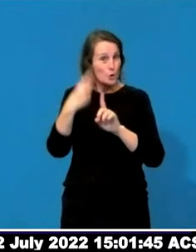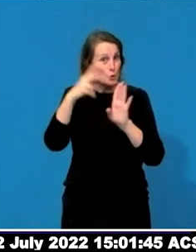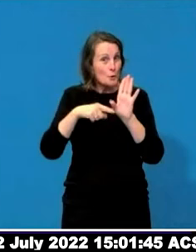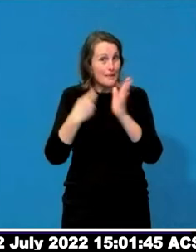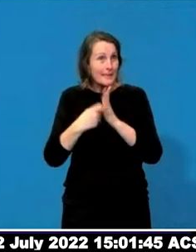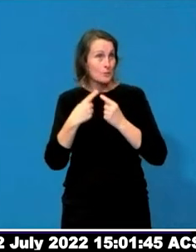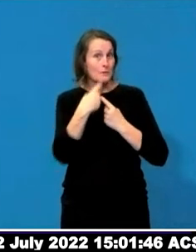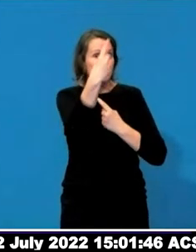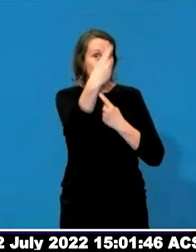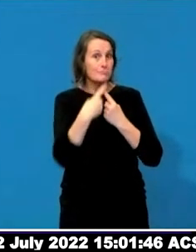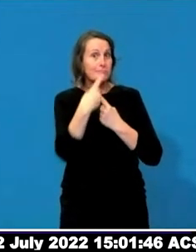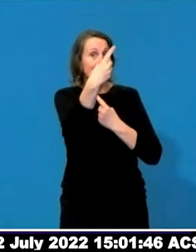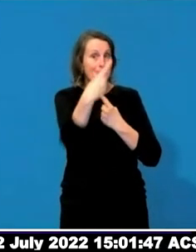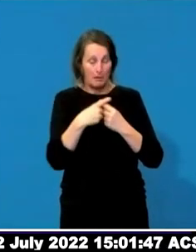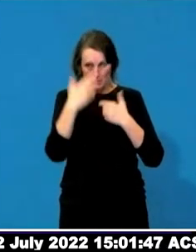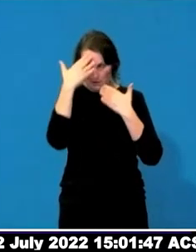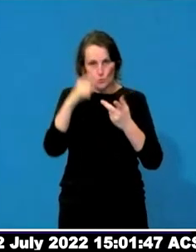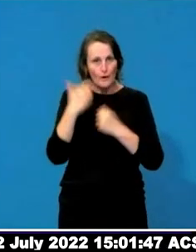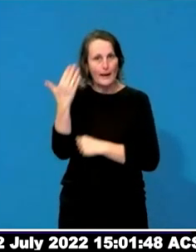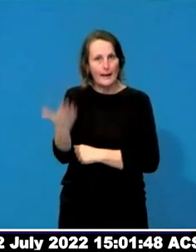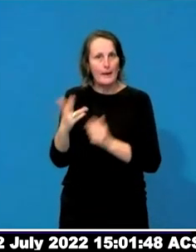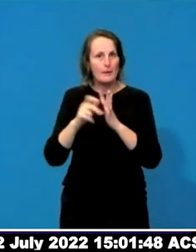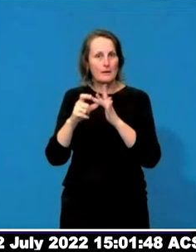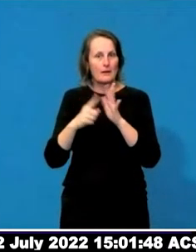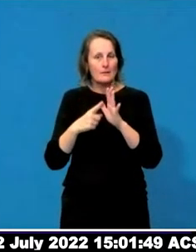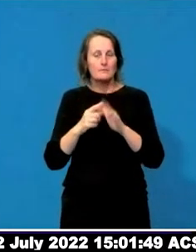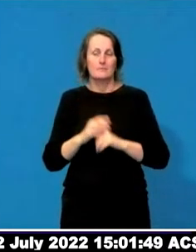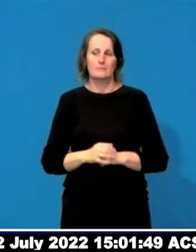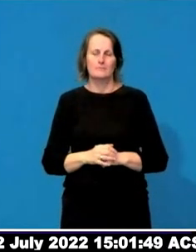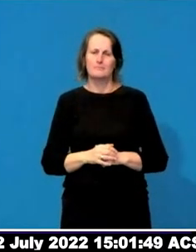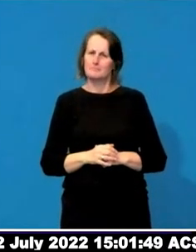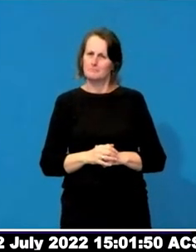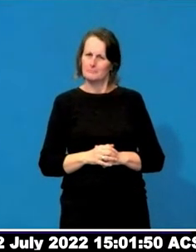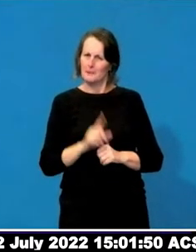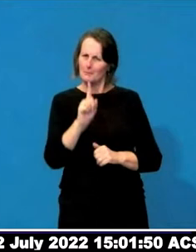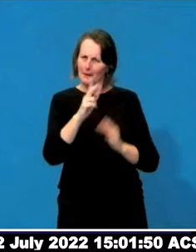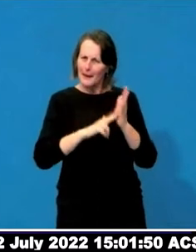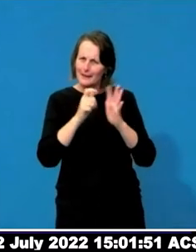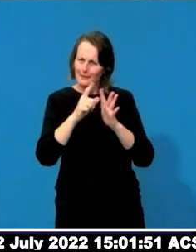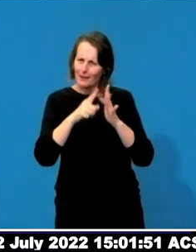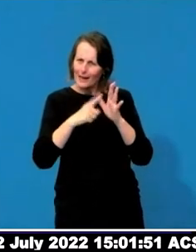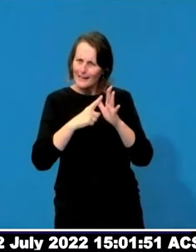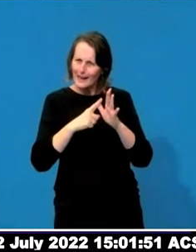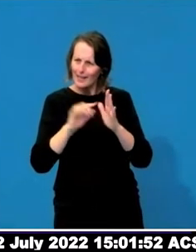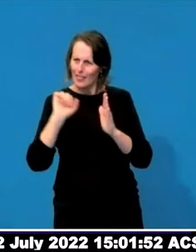The NDIA would know from their own records of invoices that you had been there. Correct.